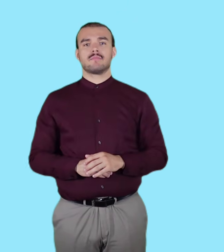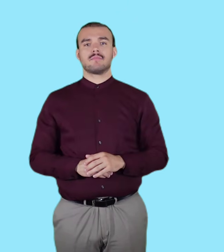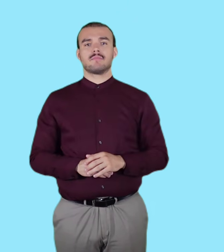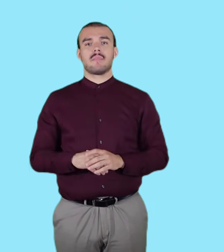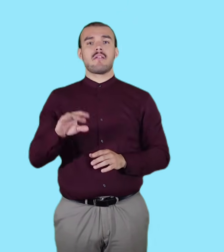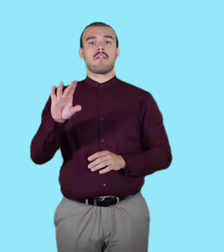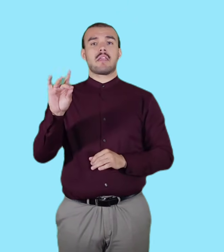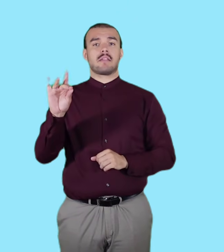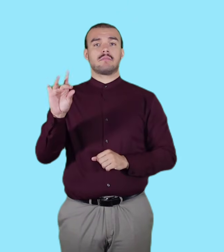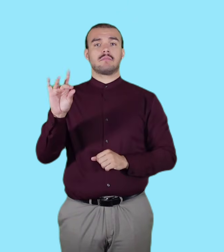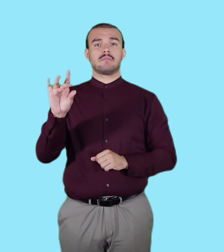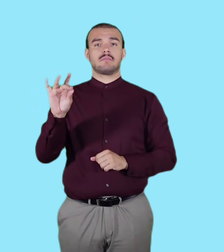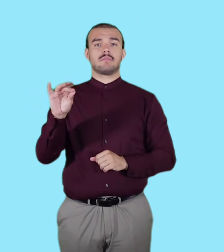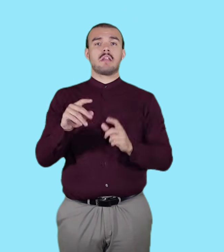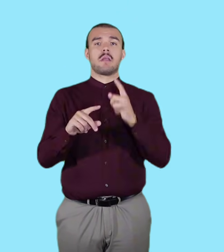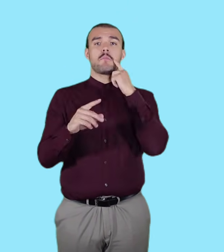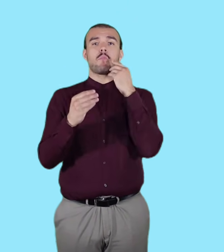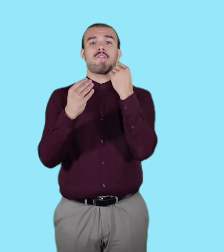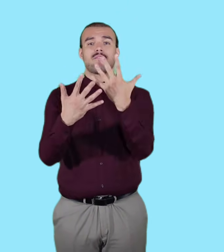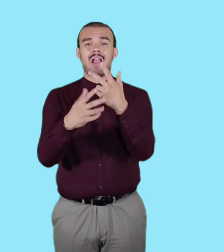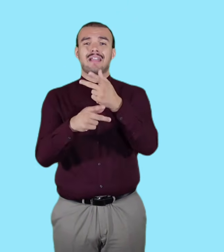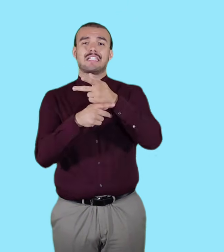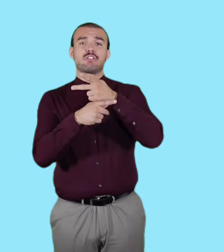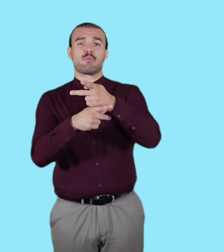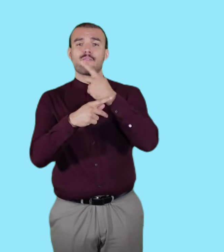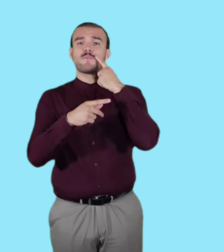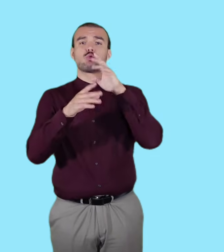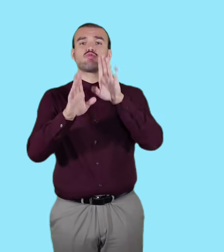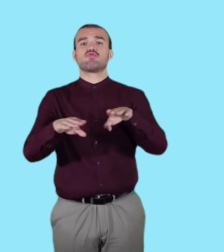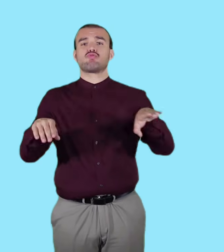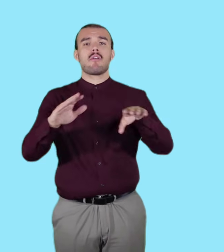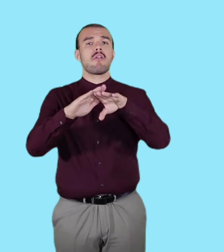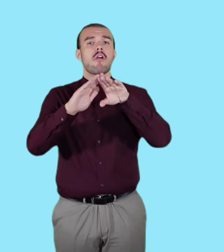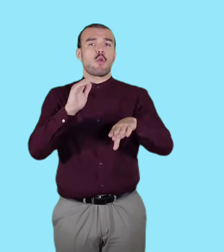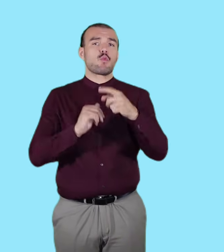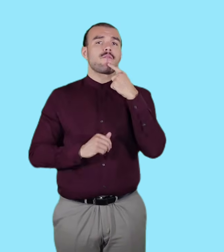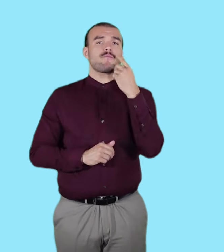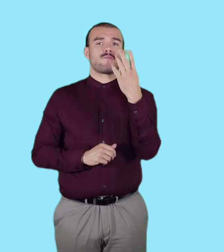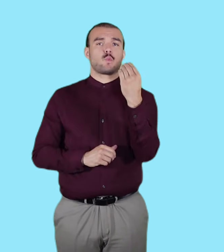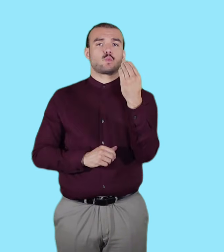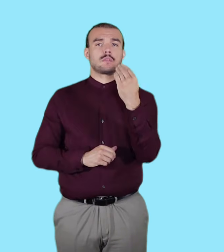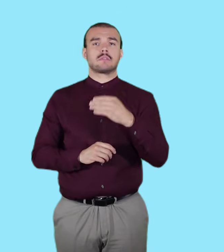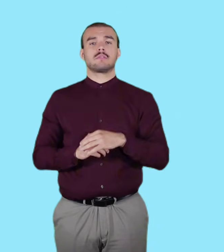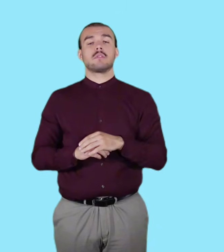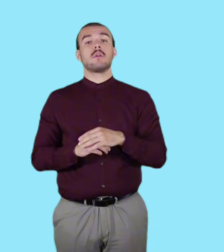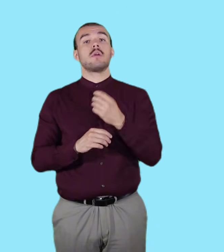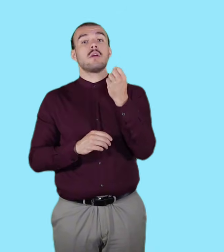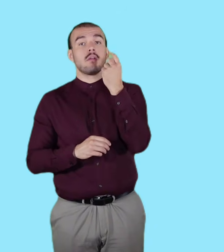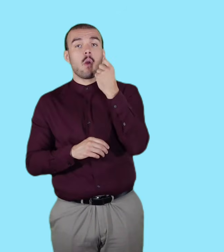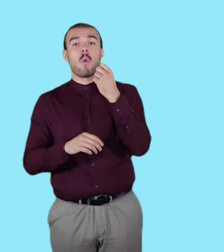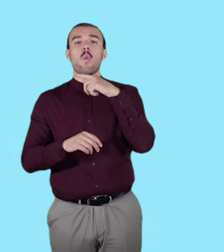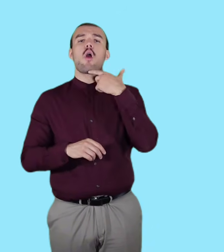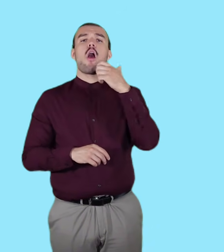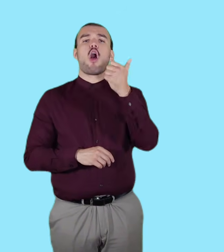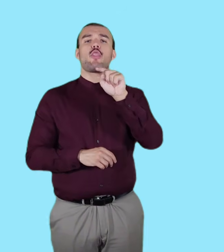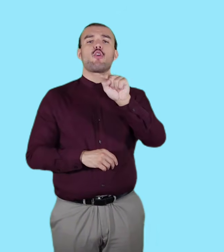Eight, provide caregiving for children under 14 or for other disabled people.